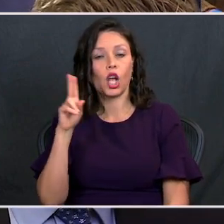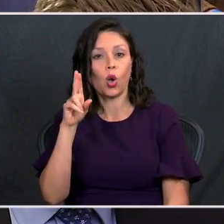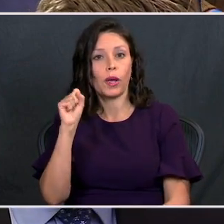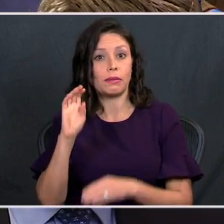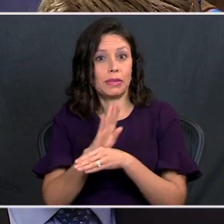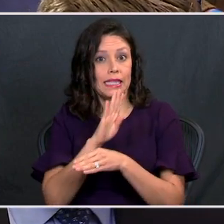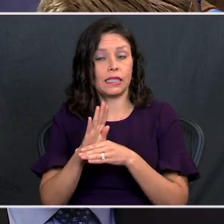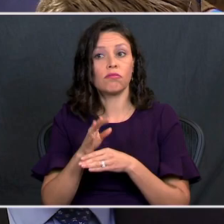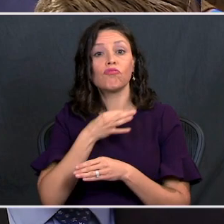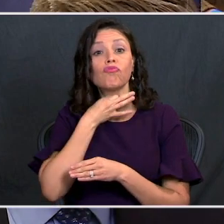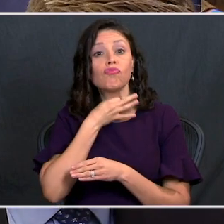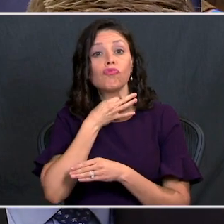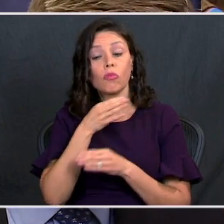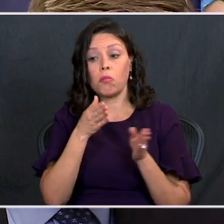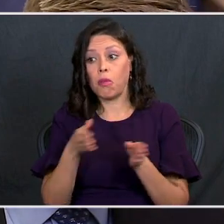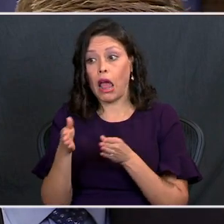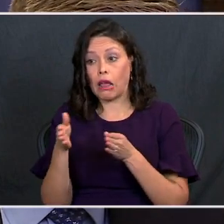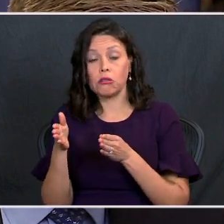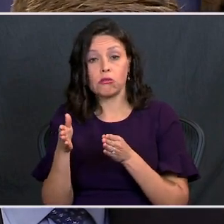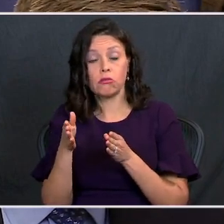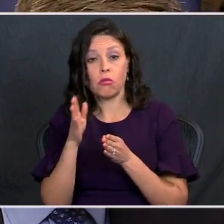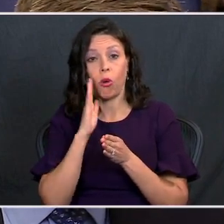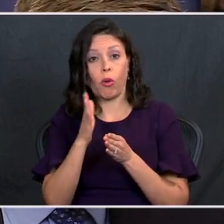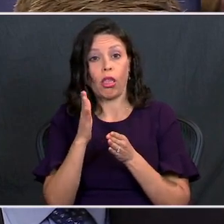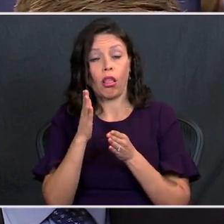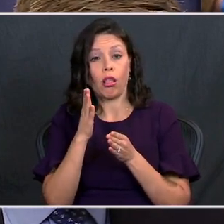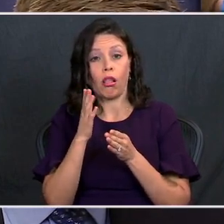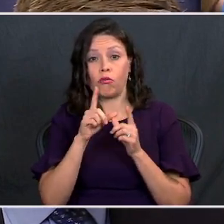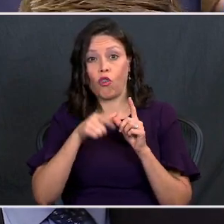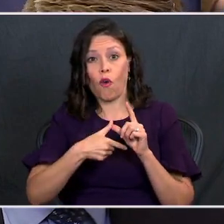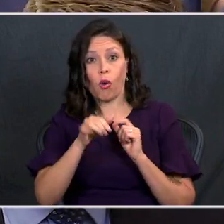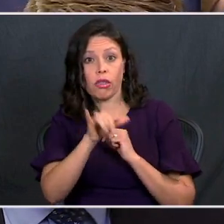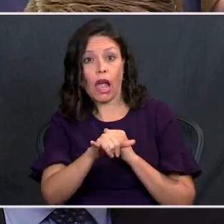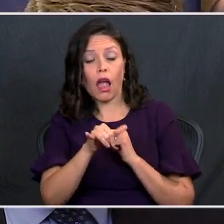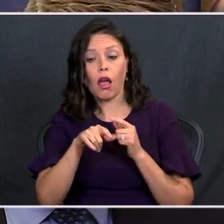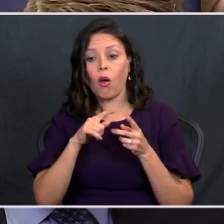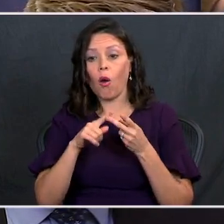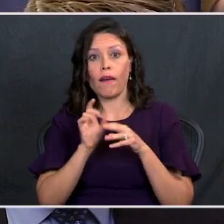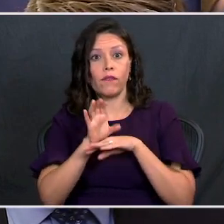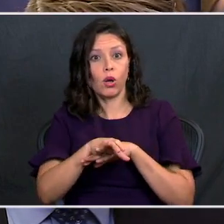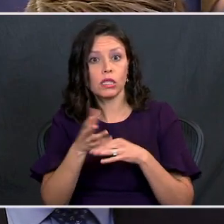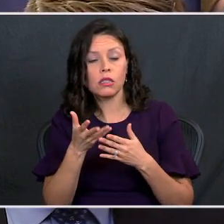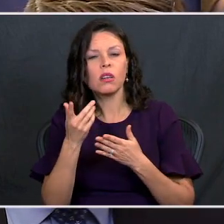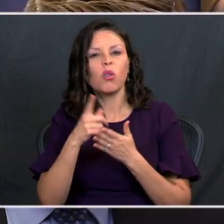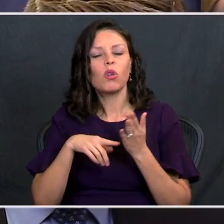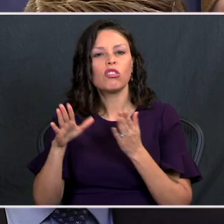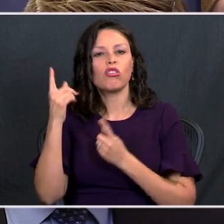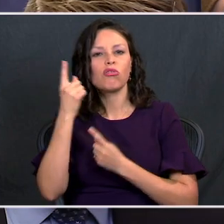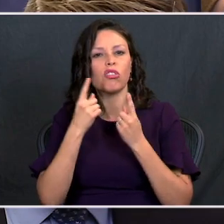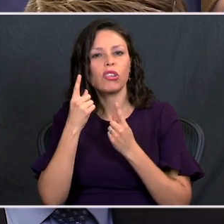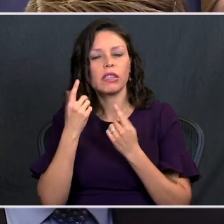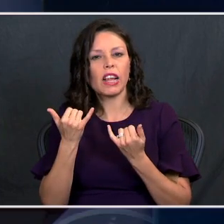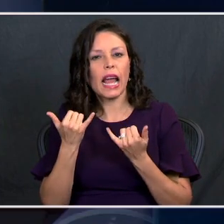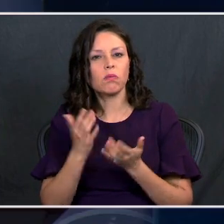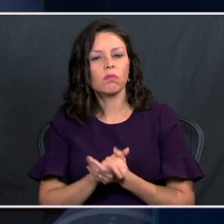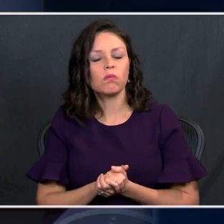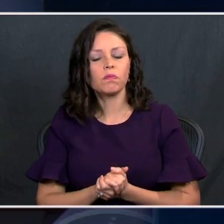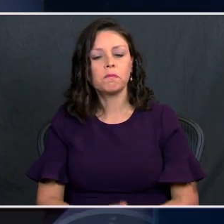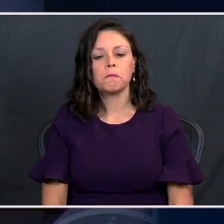and I wondered if there were plans to revoke it or enforce it, or what is the current thinking on that matter? Ms. Psaki: It's a great question.